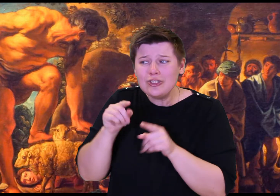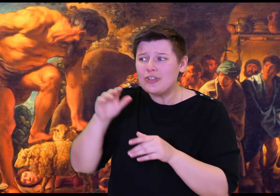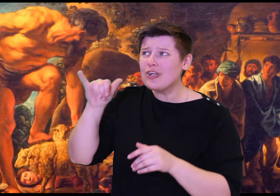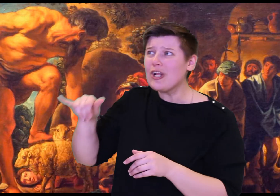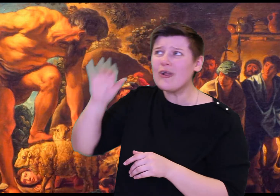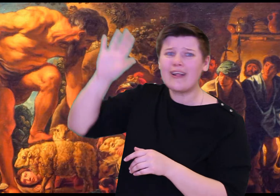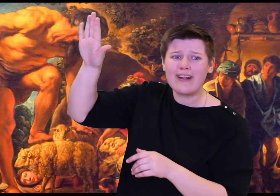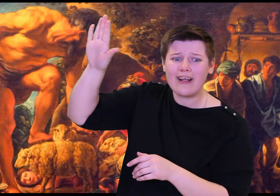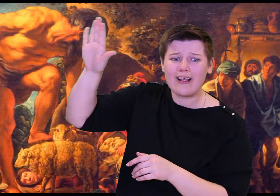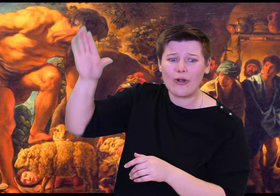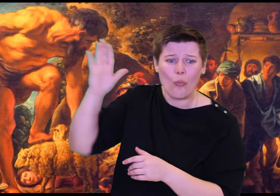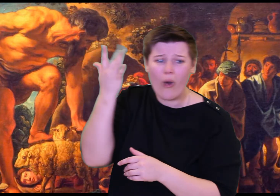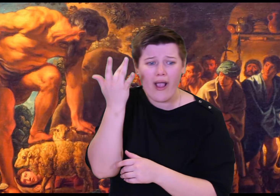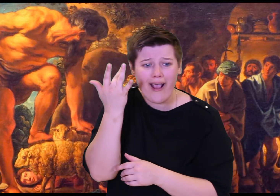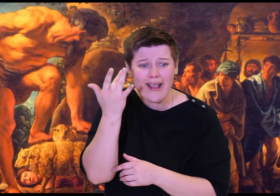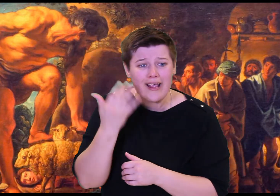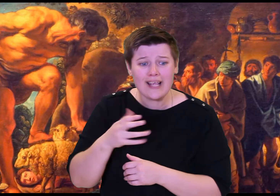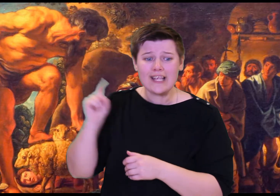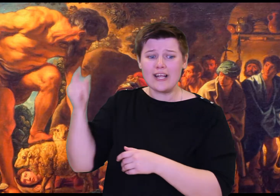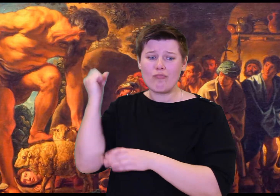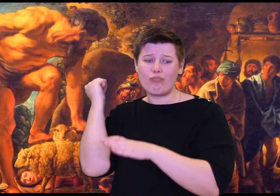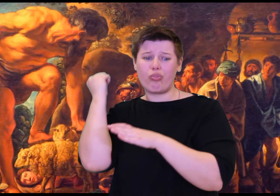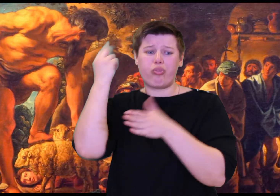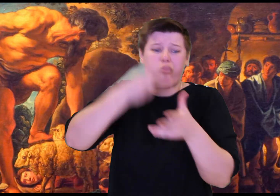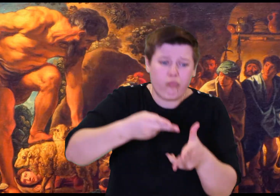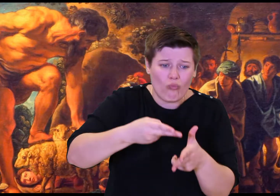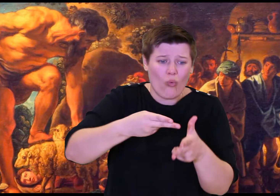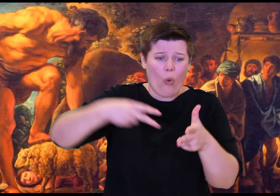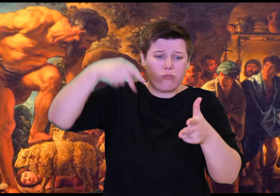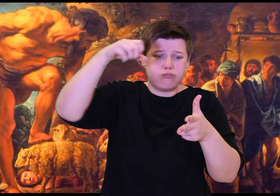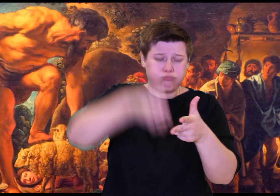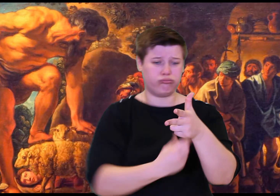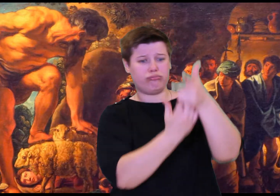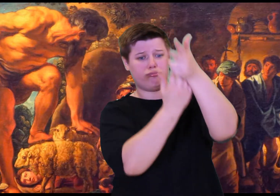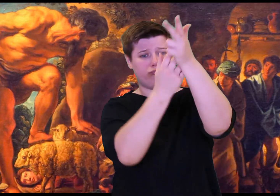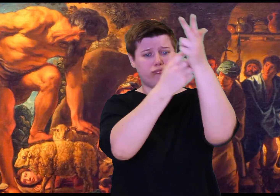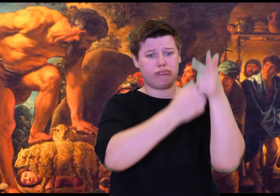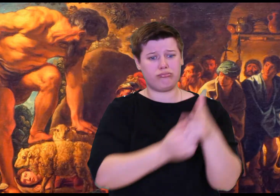were going to die. If he had heard us, he would have hurled a jagged rock and